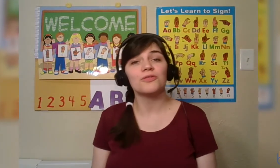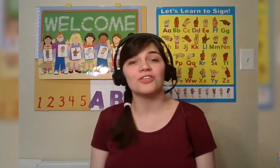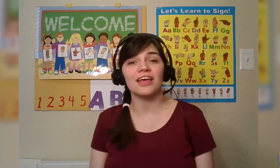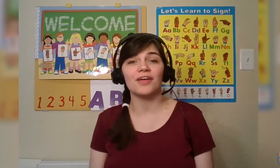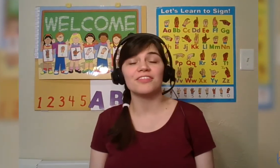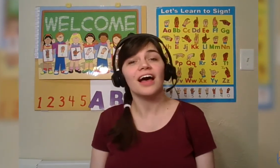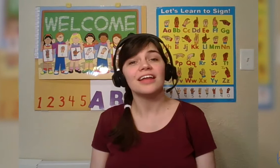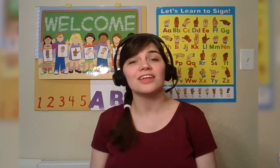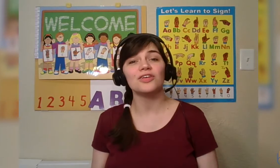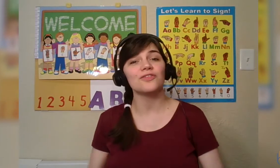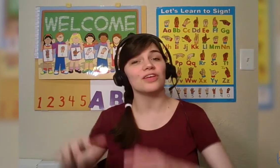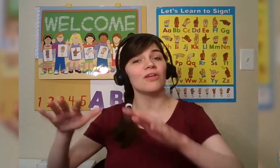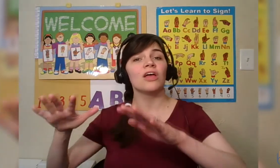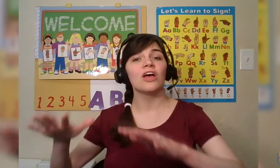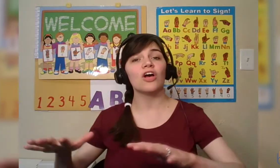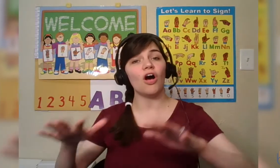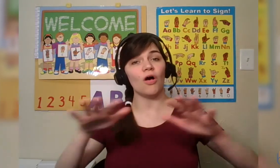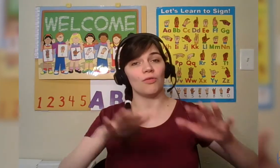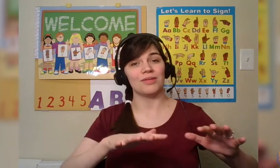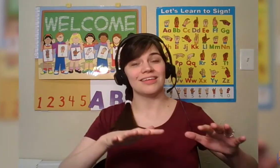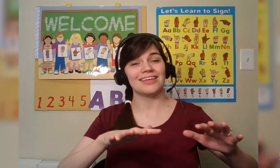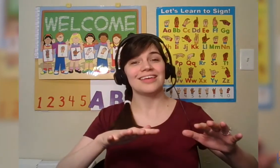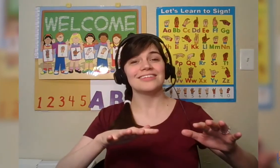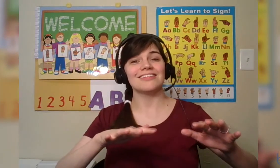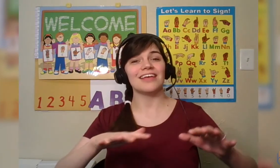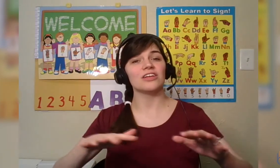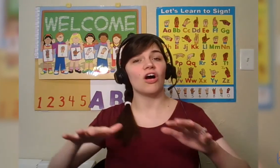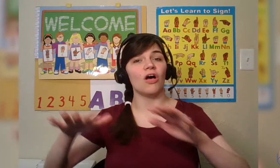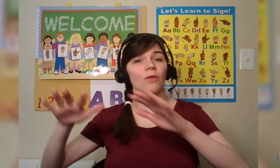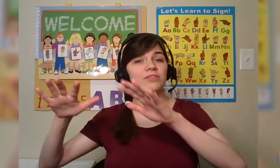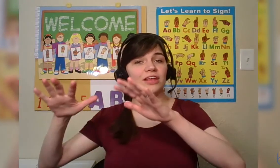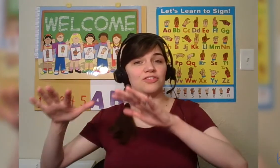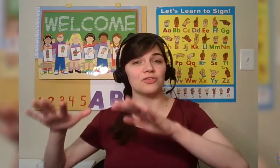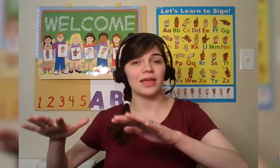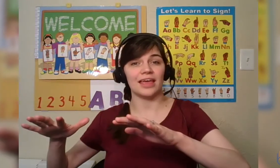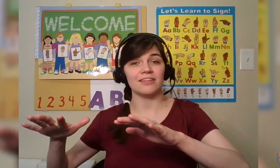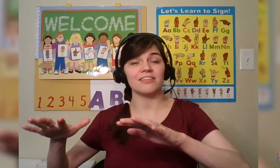day outside and you feel calm. To sign, "calm," take two hands and